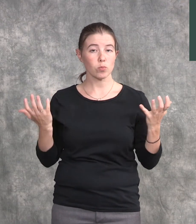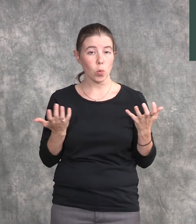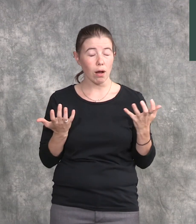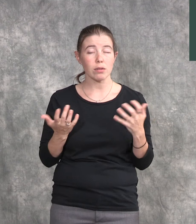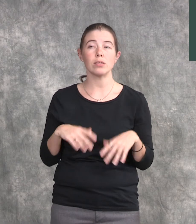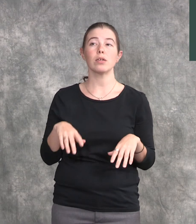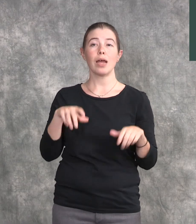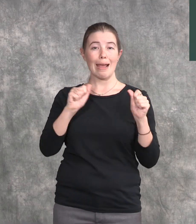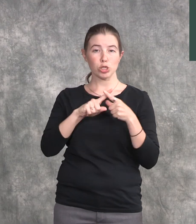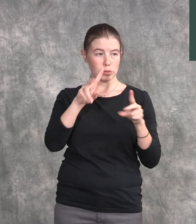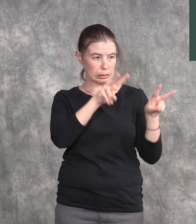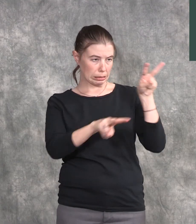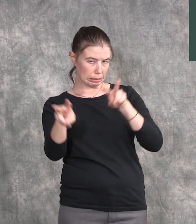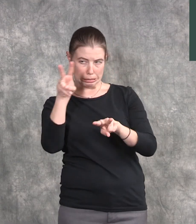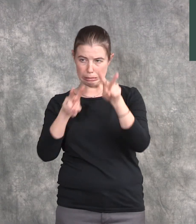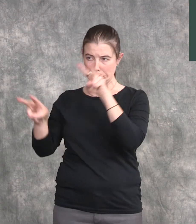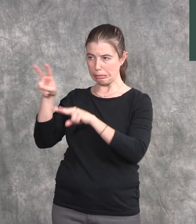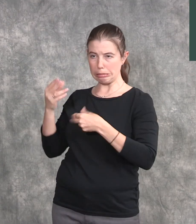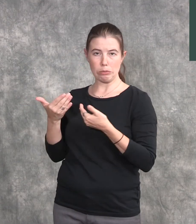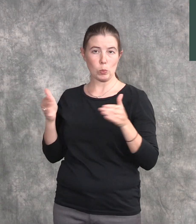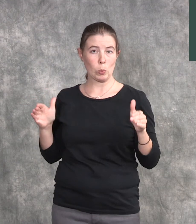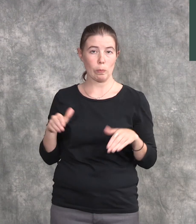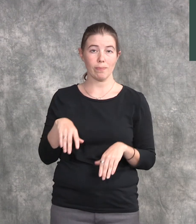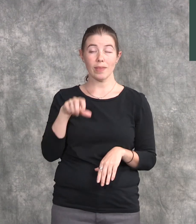is being able to read the room.